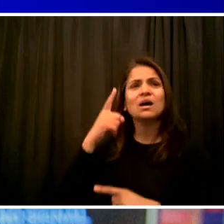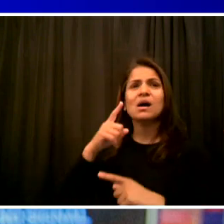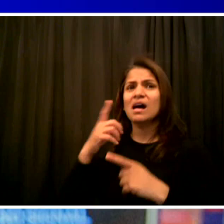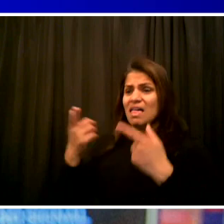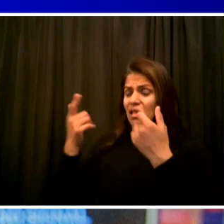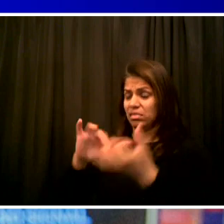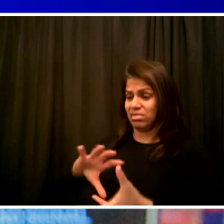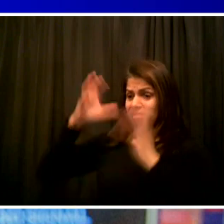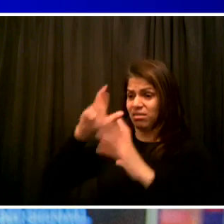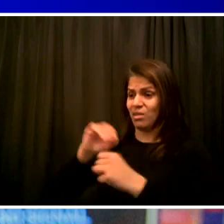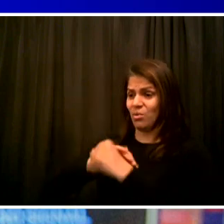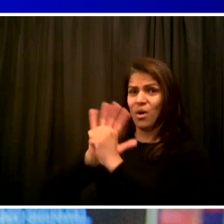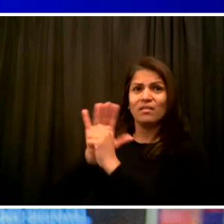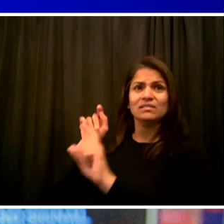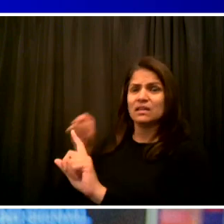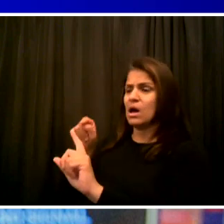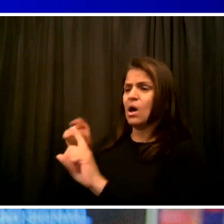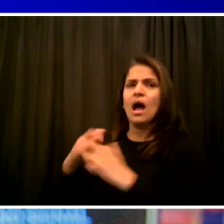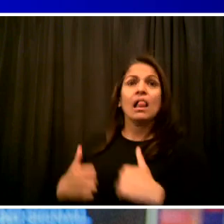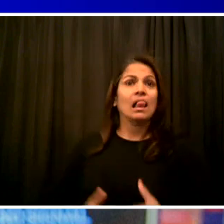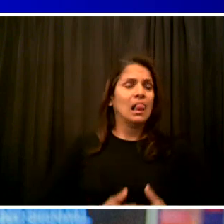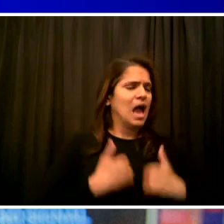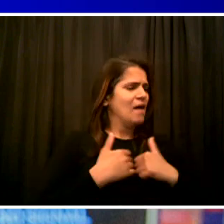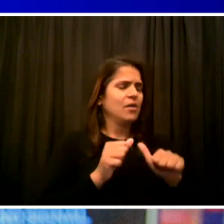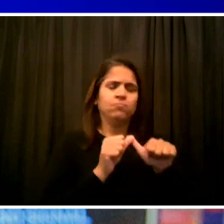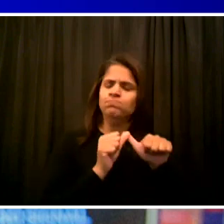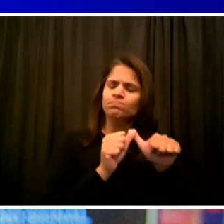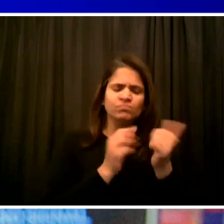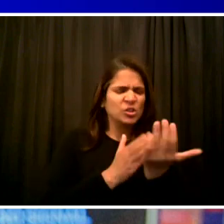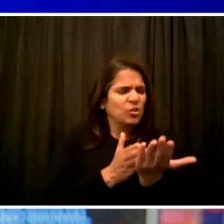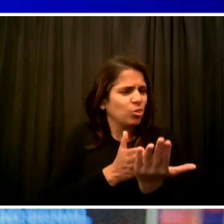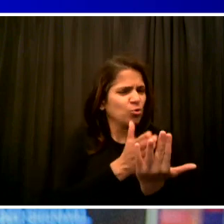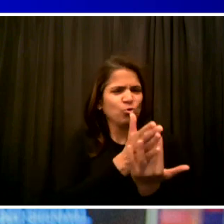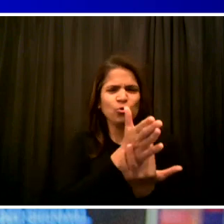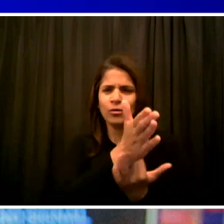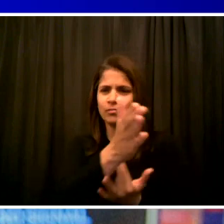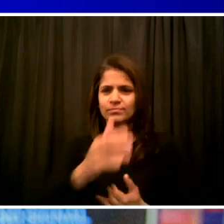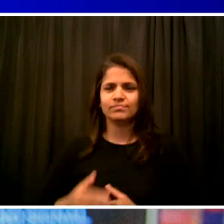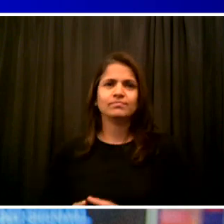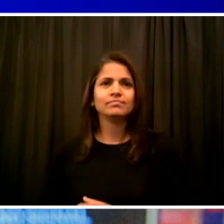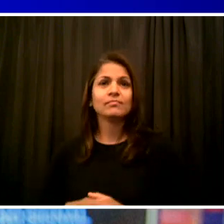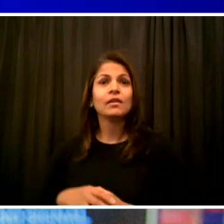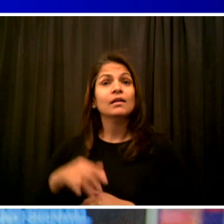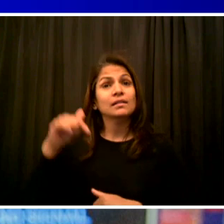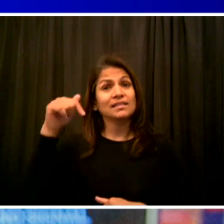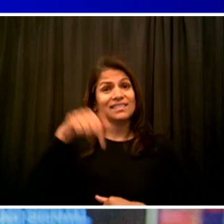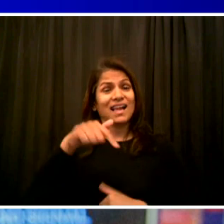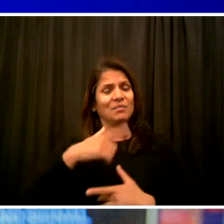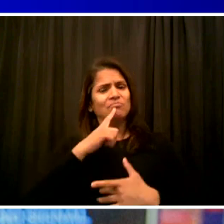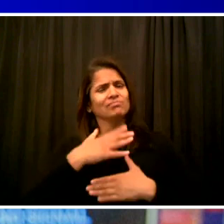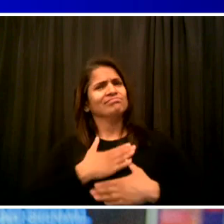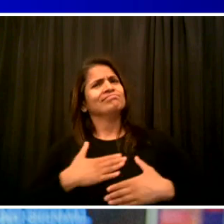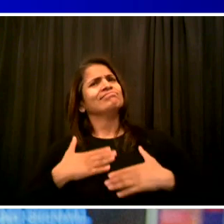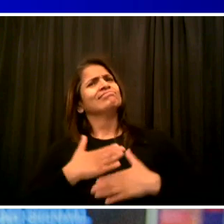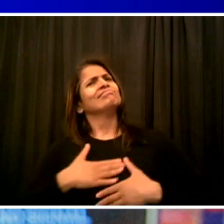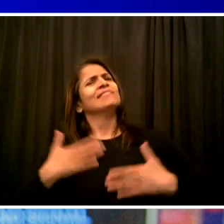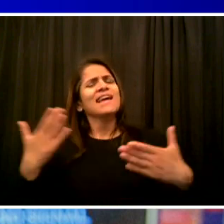BUT WE HAVE TO REMEMBER SO MUCH OF LIFE DOES GO ON DAN MSOUCH